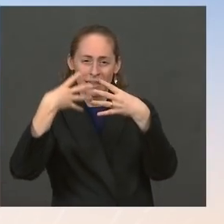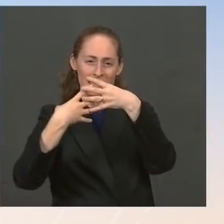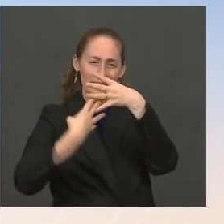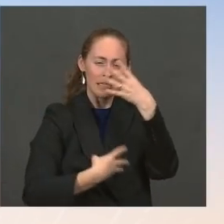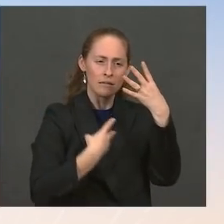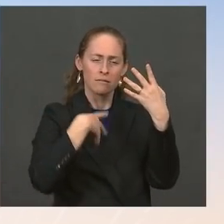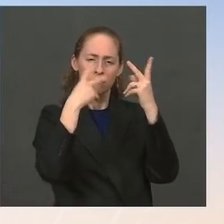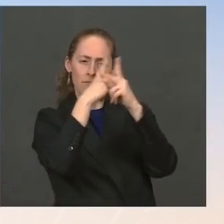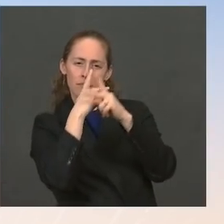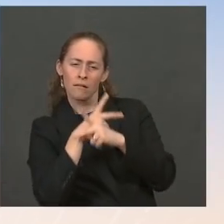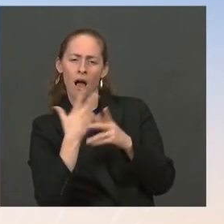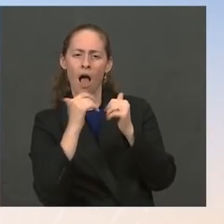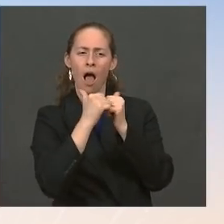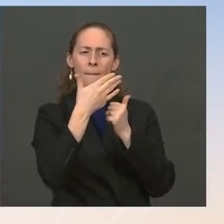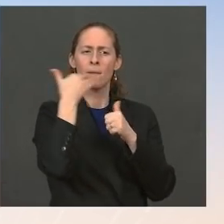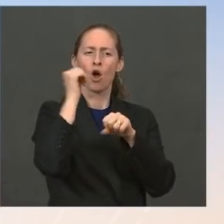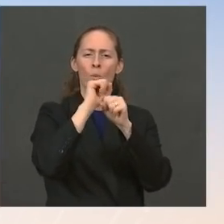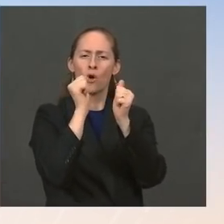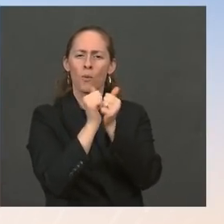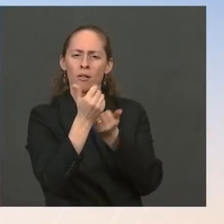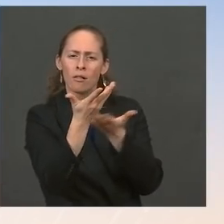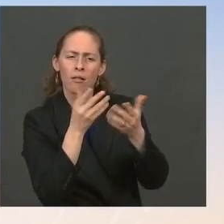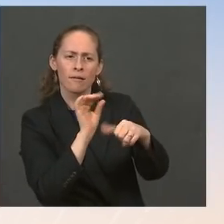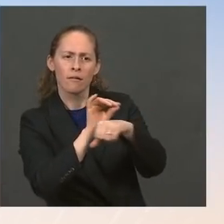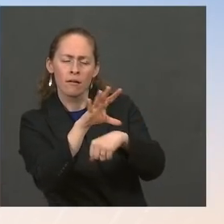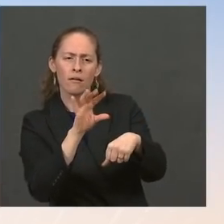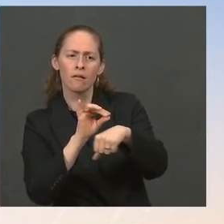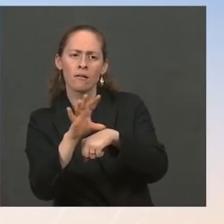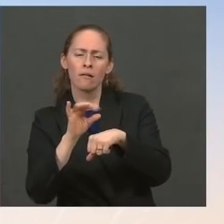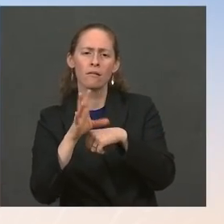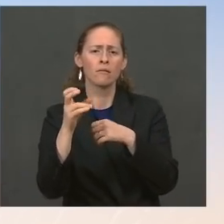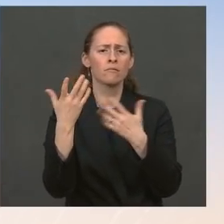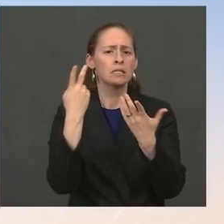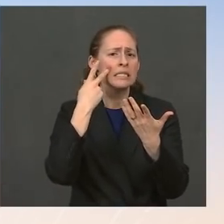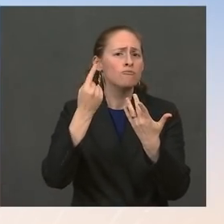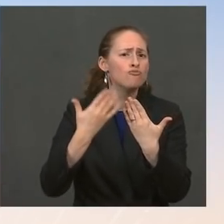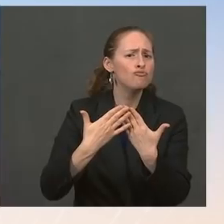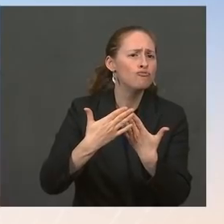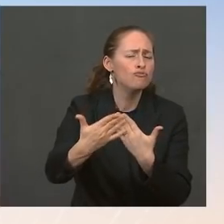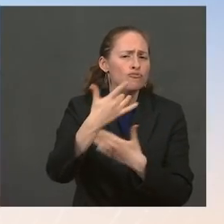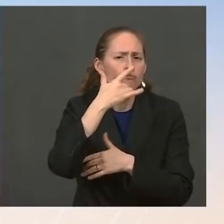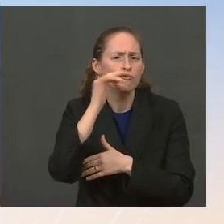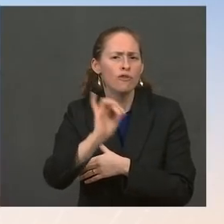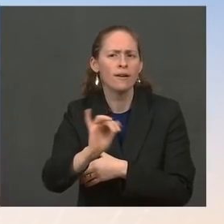we will share that with all of you publicly. But especially as we know, we will -- what we have seen